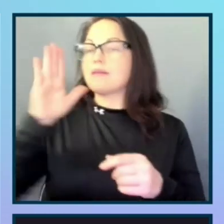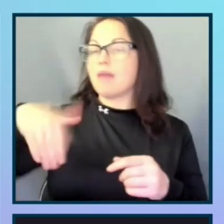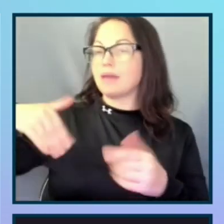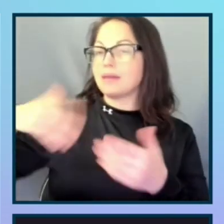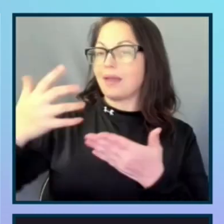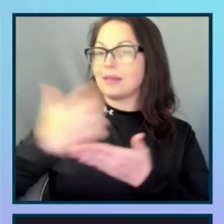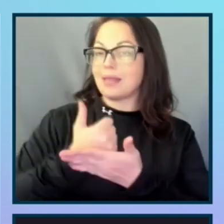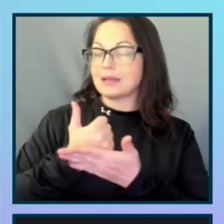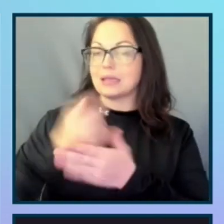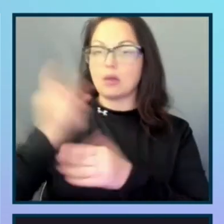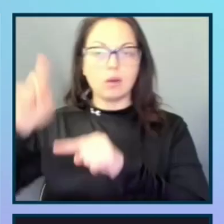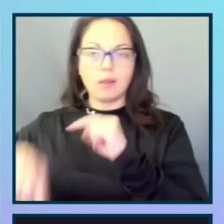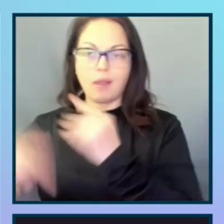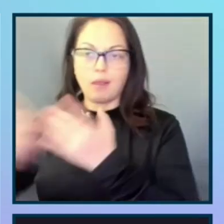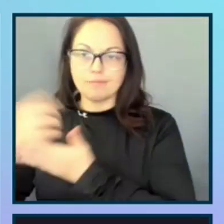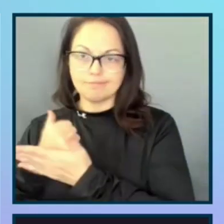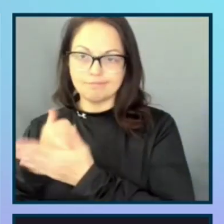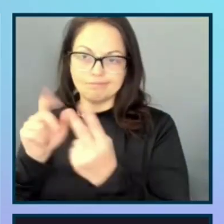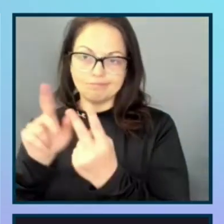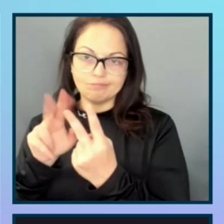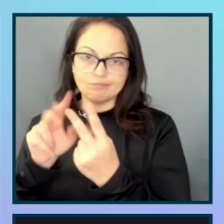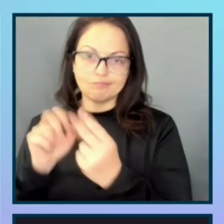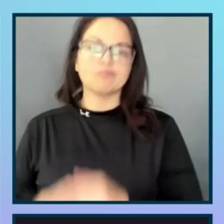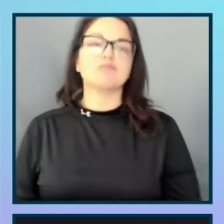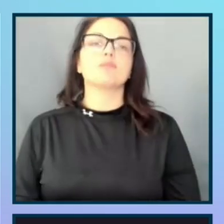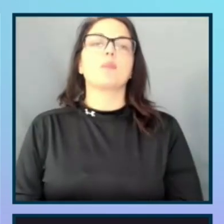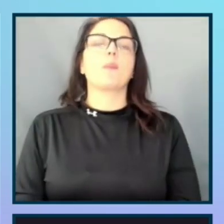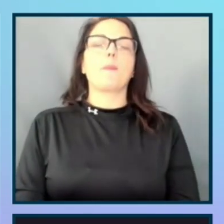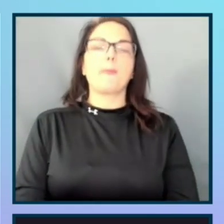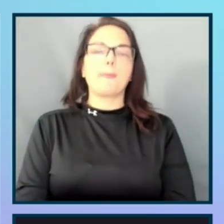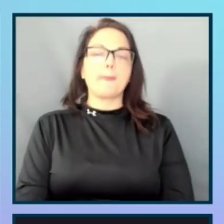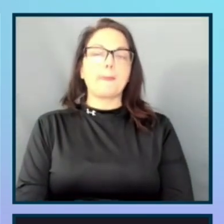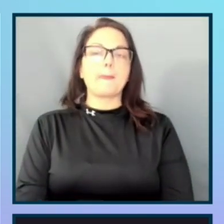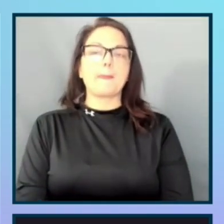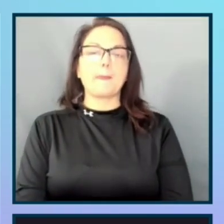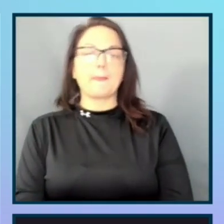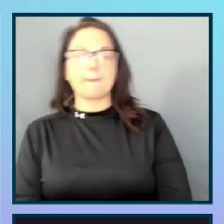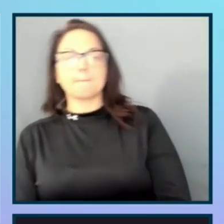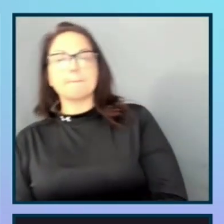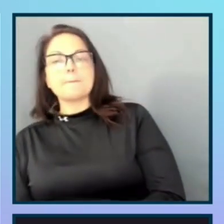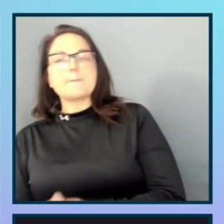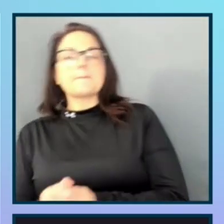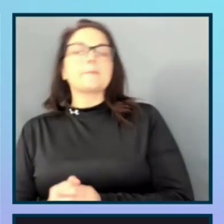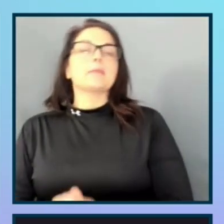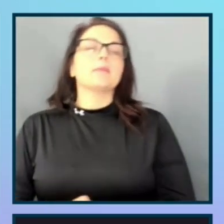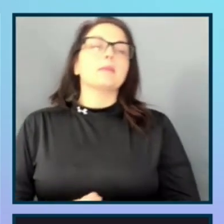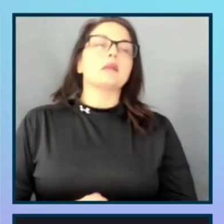And I think from here, we need to remember that the tools we are using and the tools you are using,